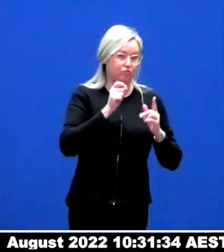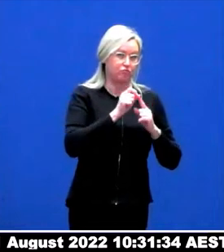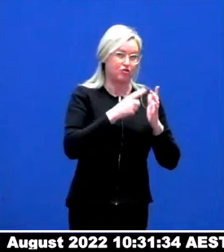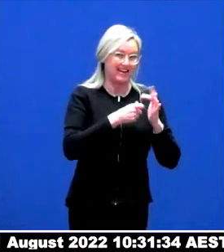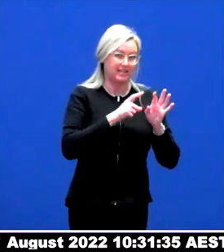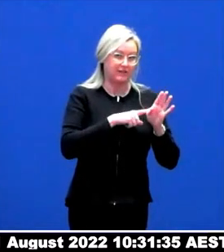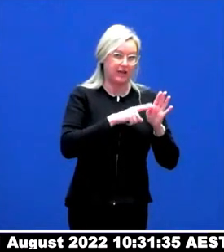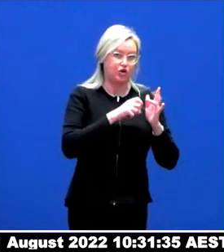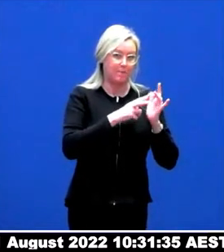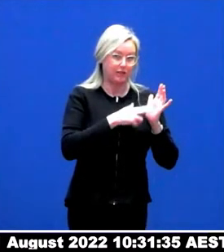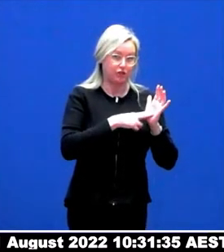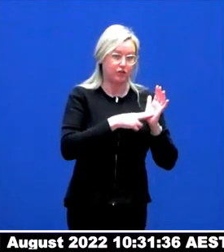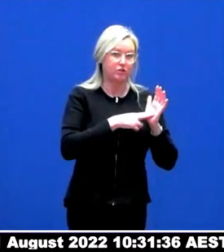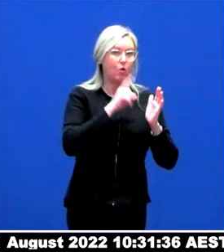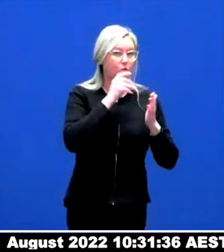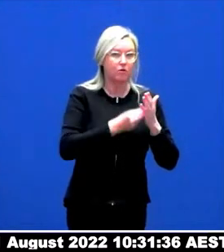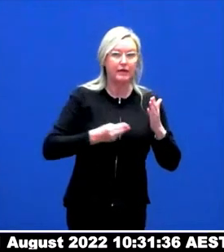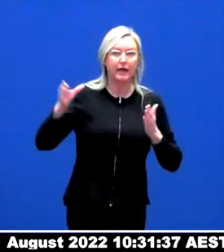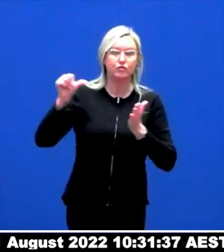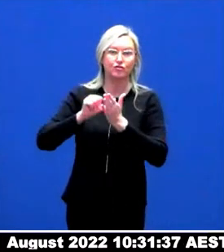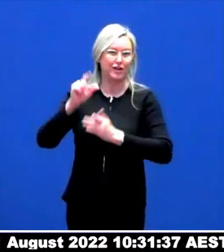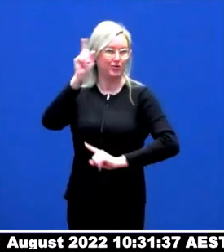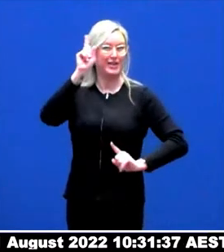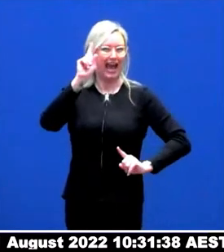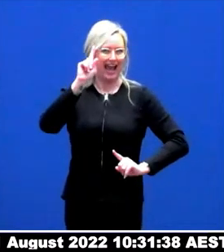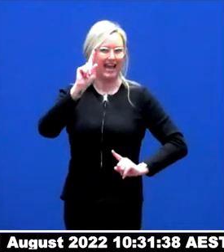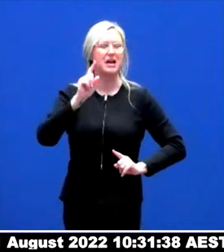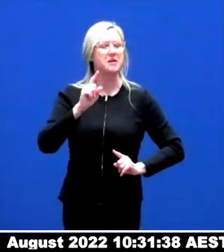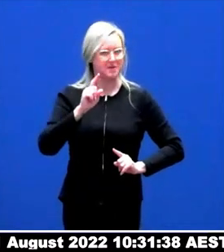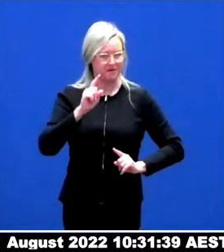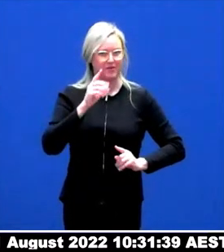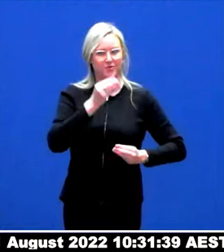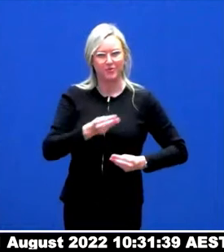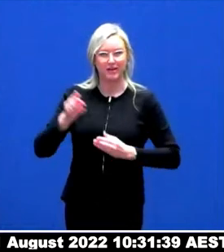be delivered today. MS EASTMAN: So we understand. Yes. MS EASTMAN: Unless you can give us any sneak peeks.